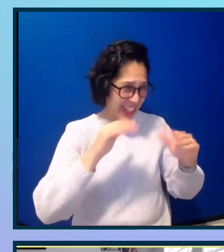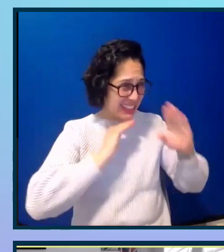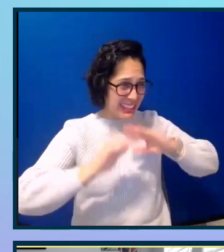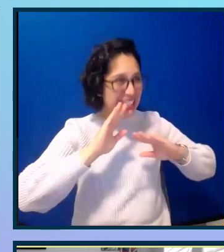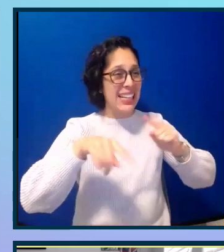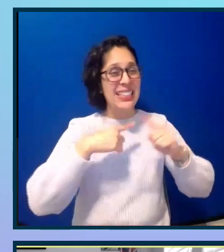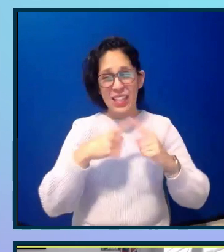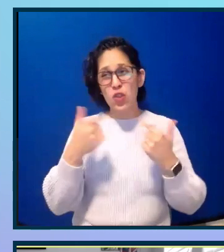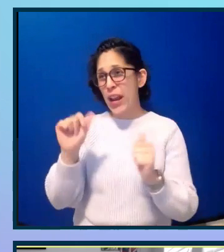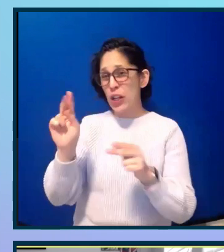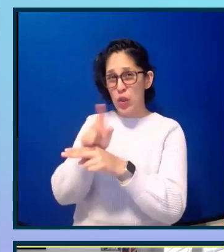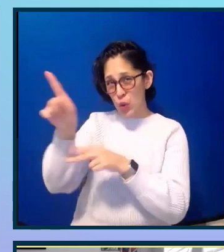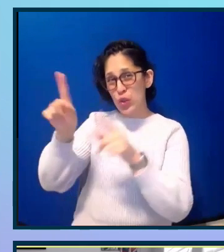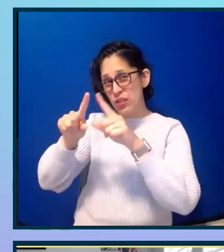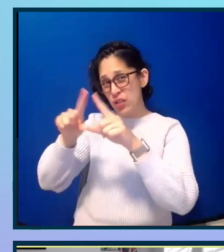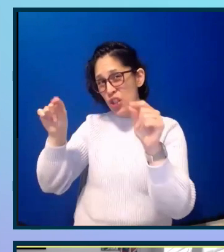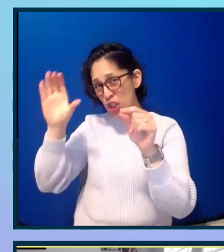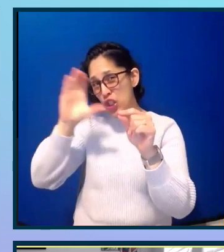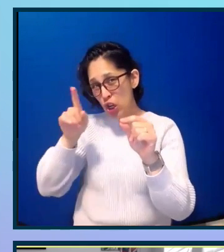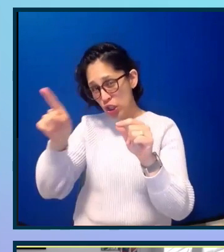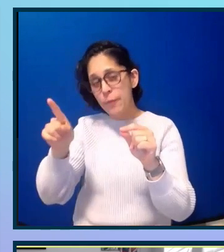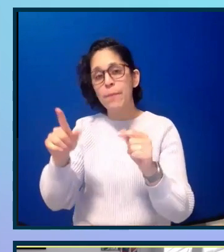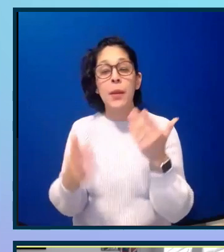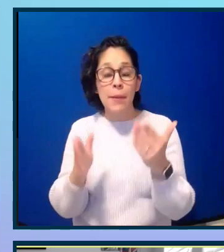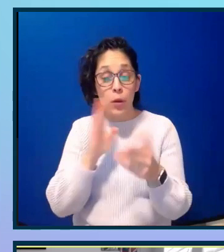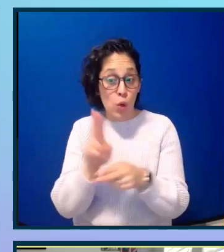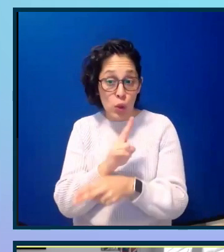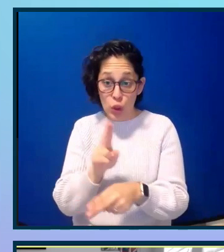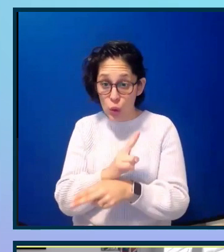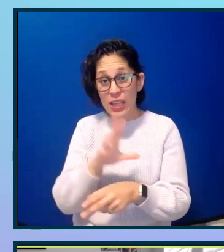they may use the search field in your site or application,